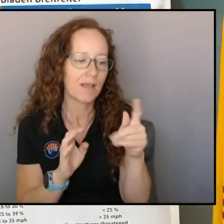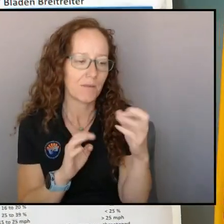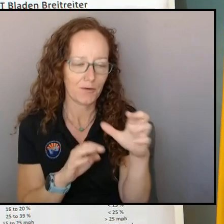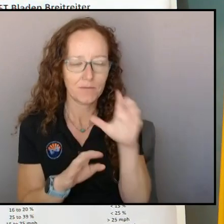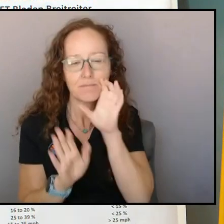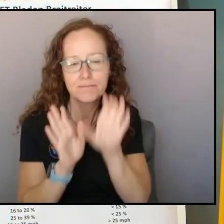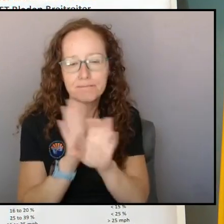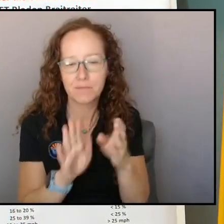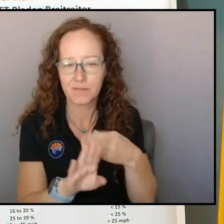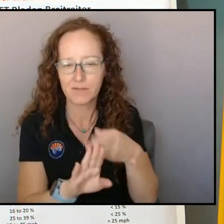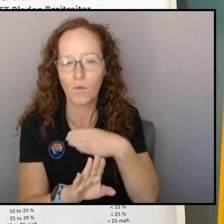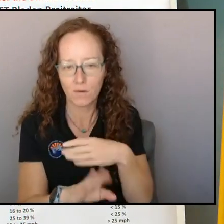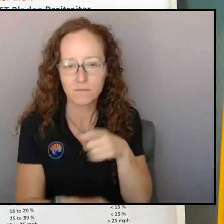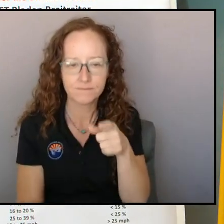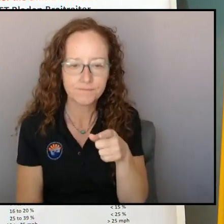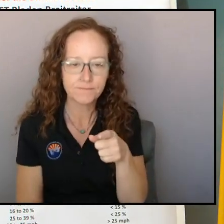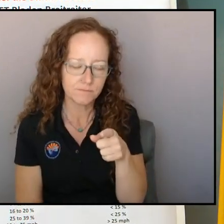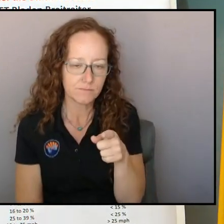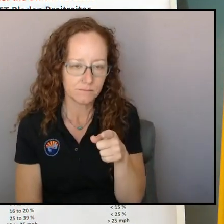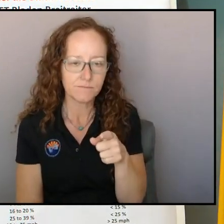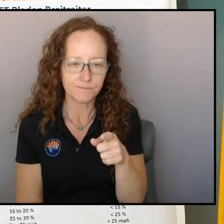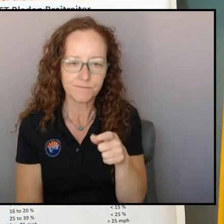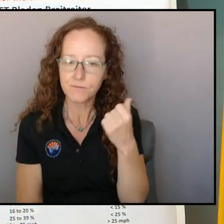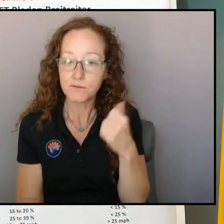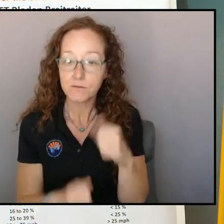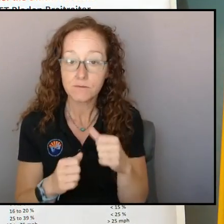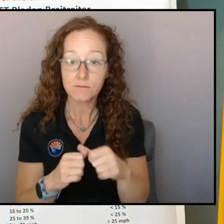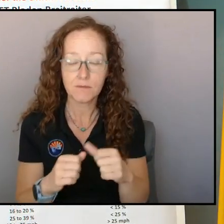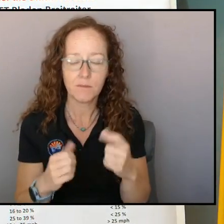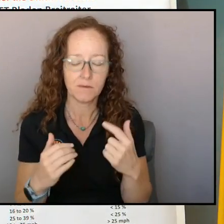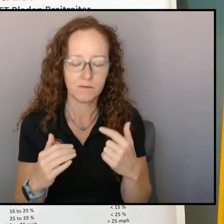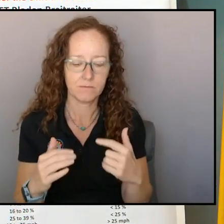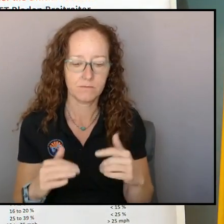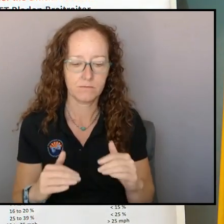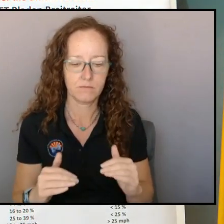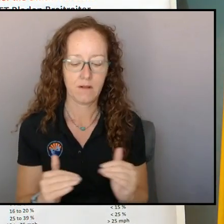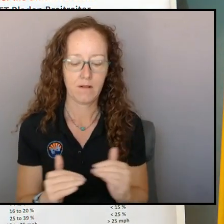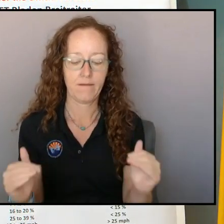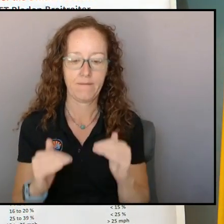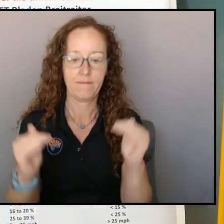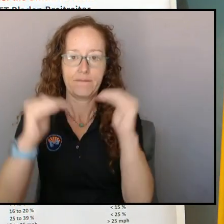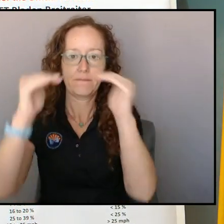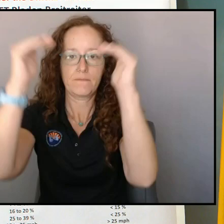basically multiple layers in the atmosphere of water vapor